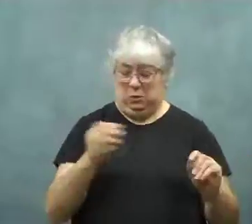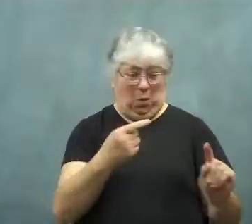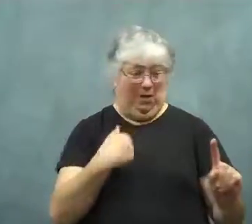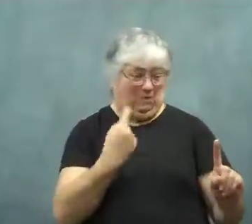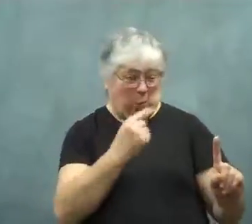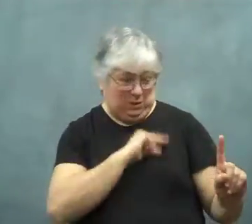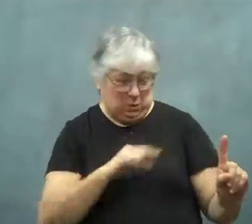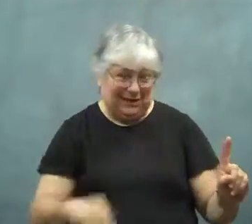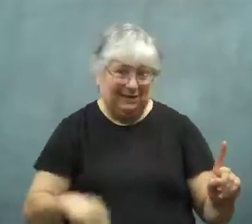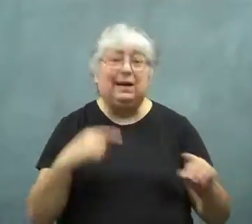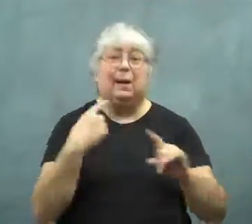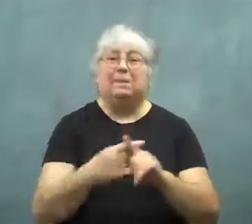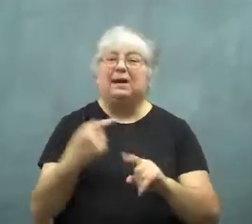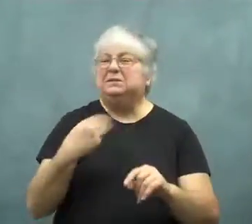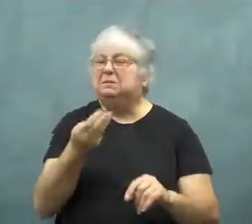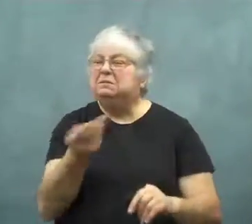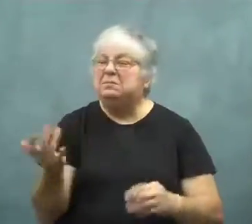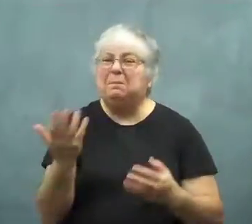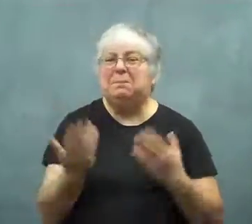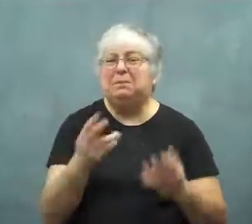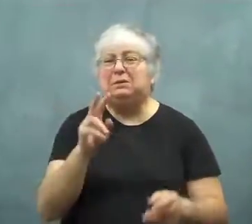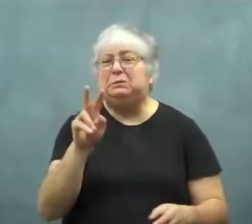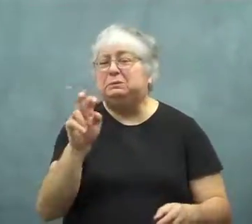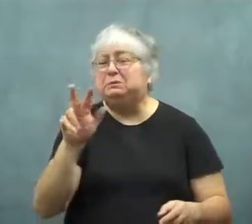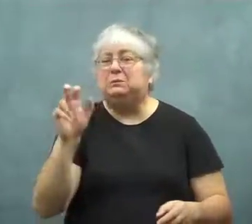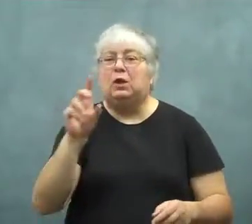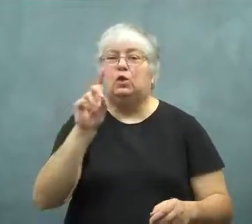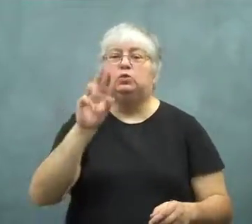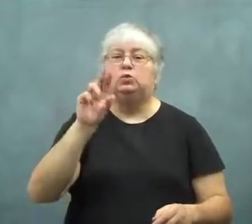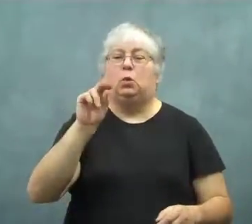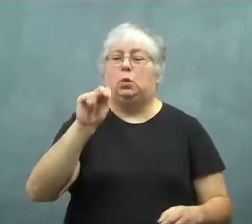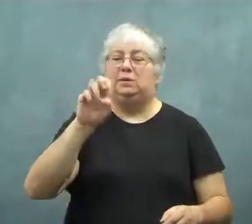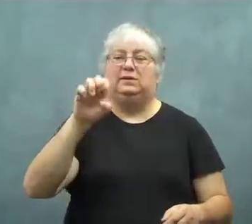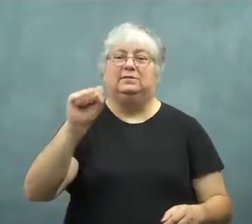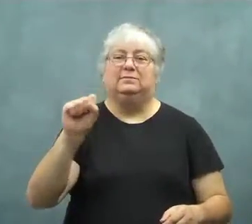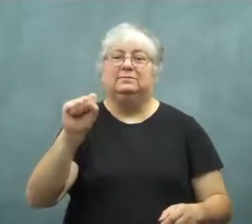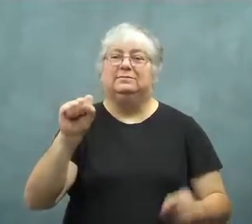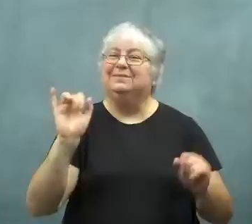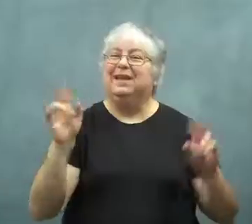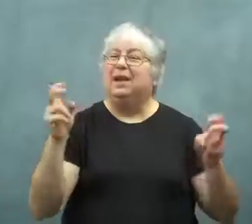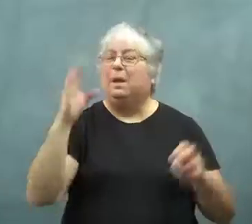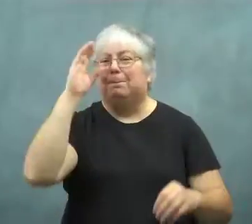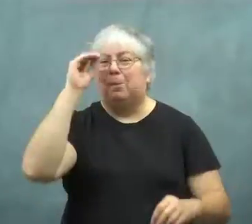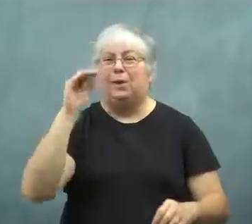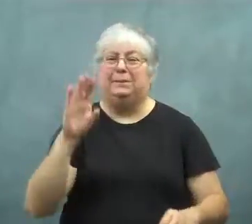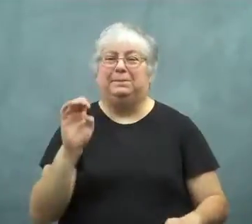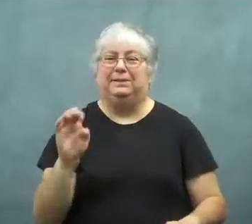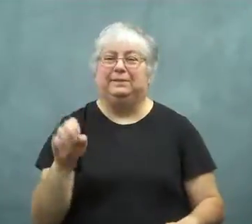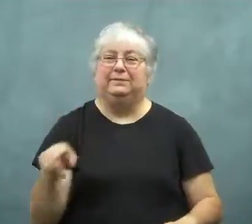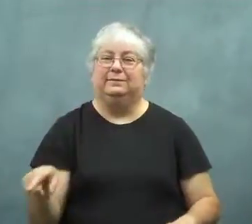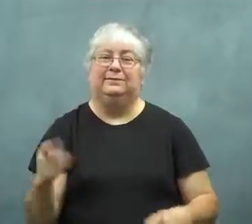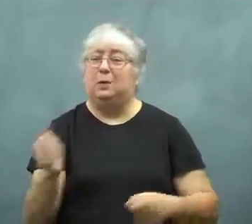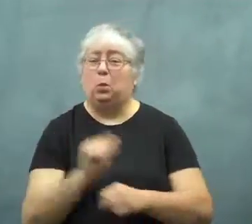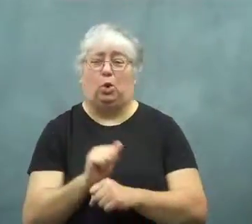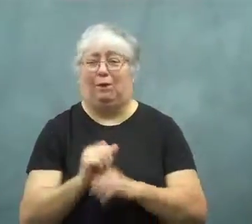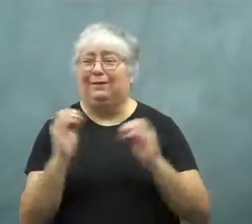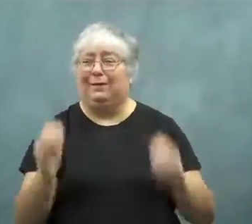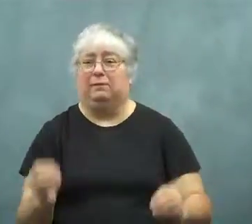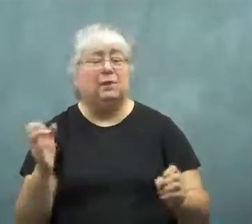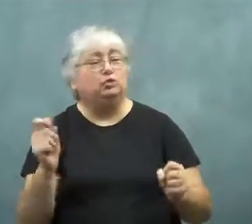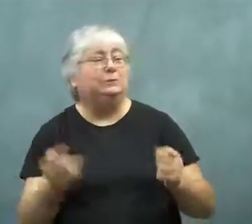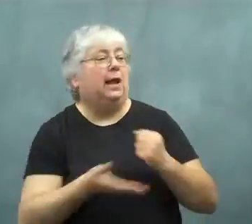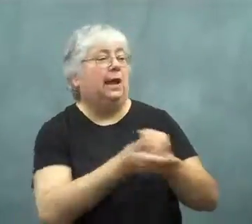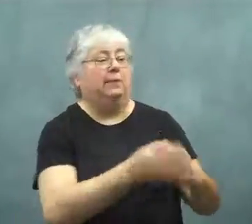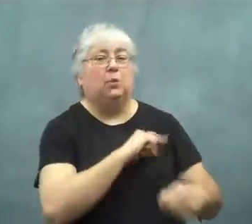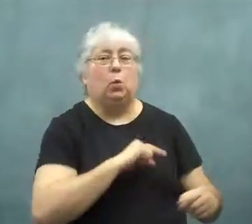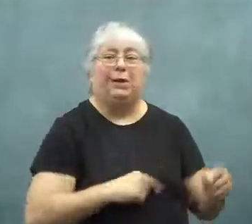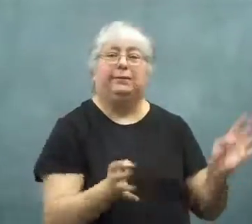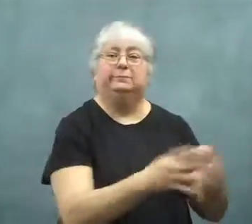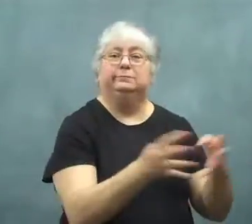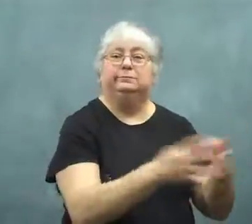Besides the queen, there are a few hundred drones, which are male bees.